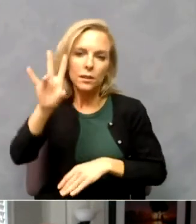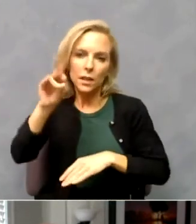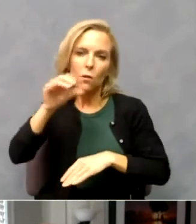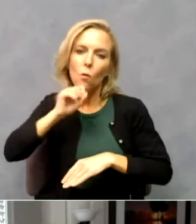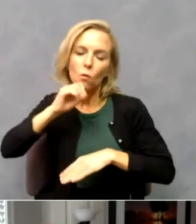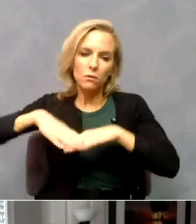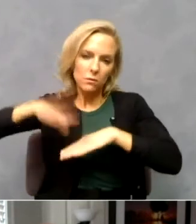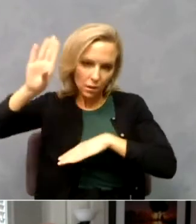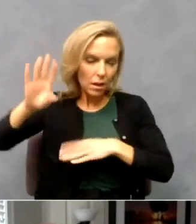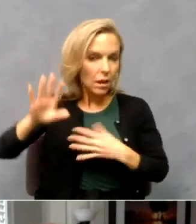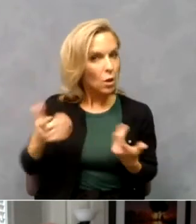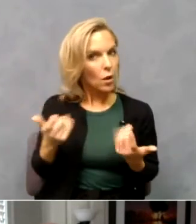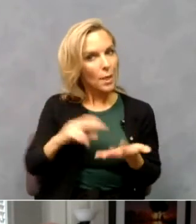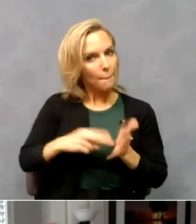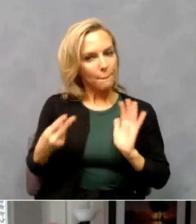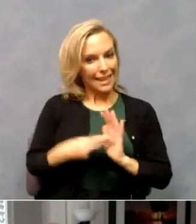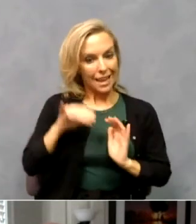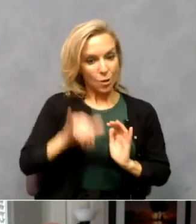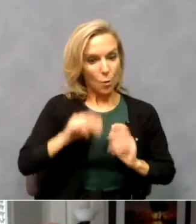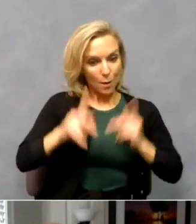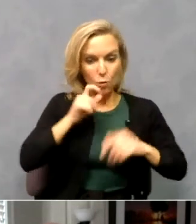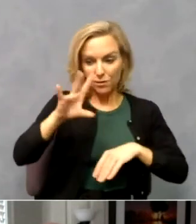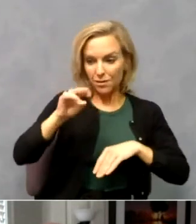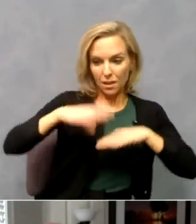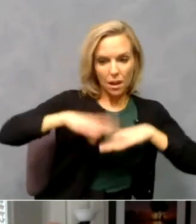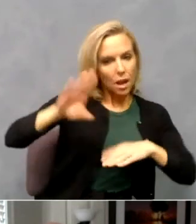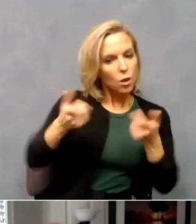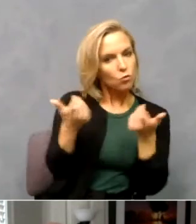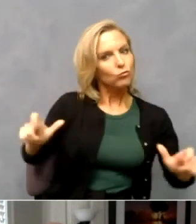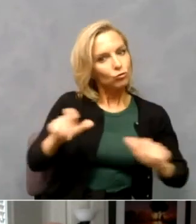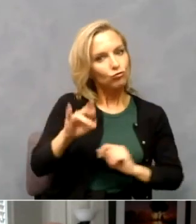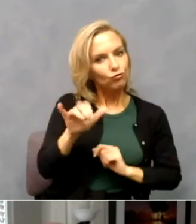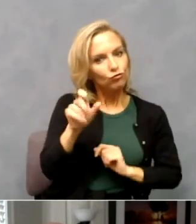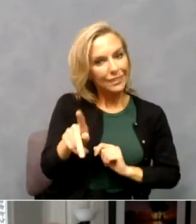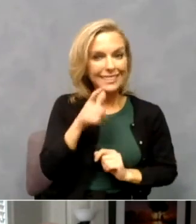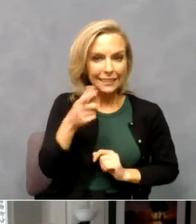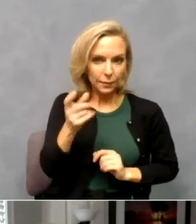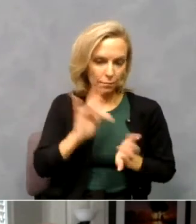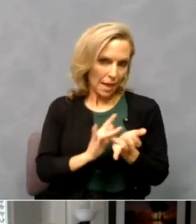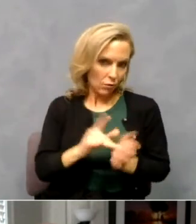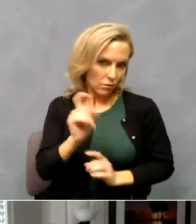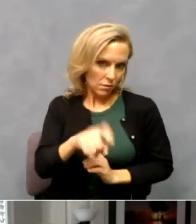risk for serious medical needs, requiring hospitalization and intensive